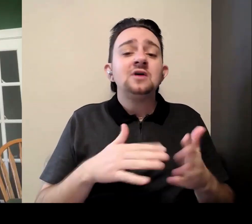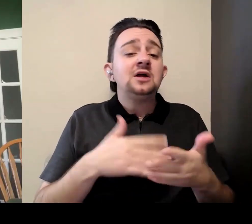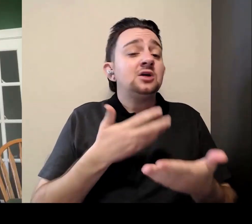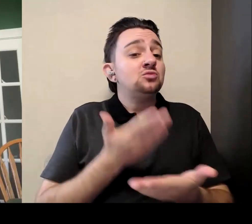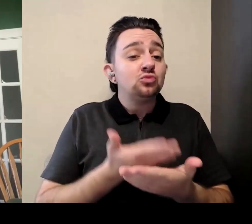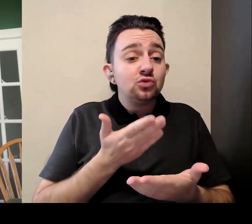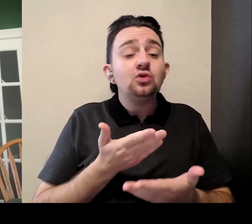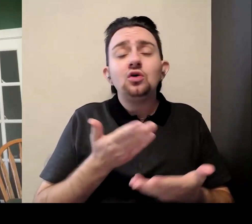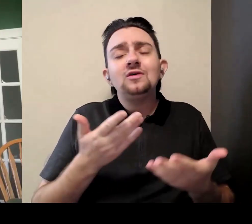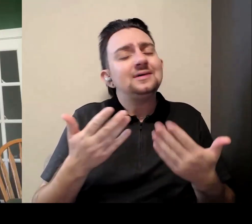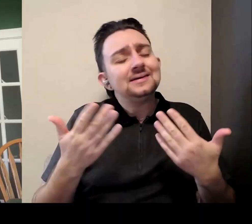guidelines was the questions.